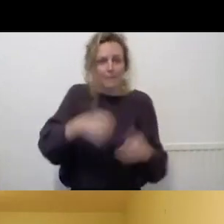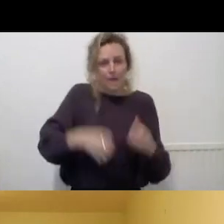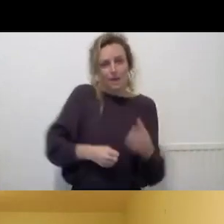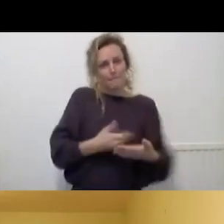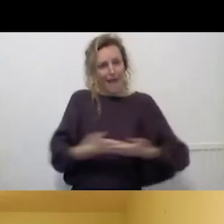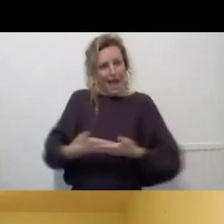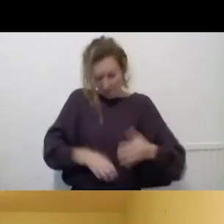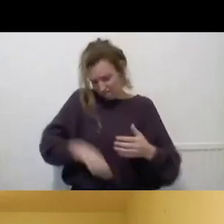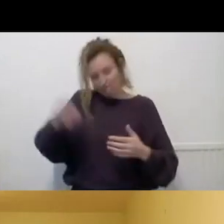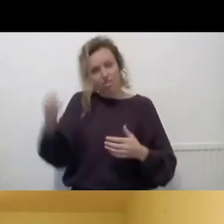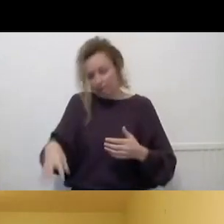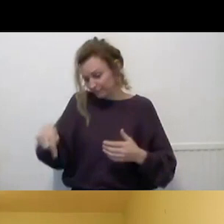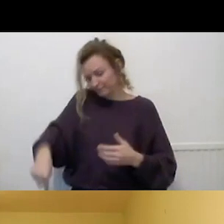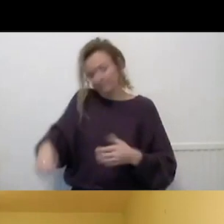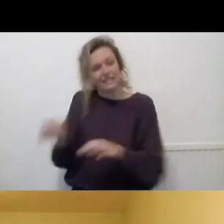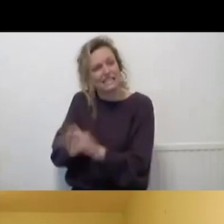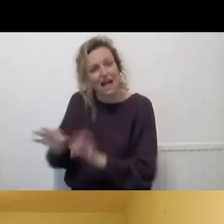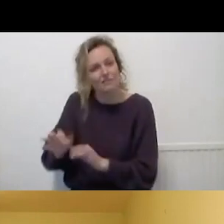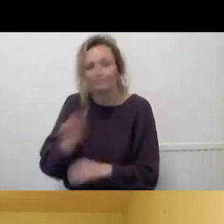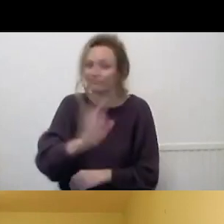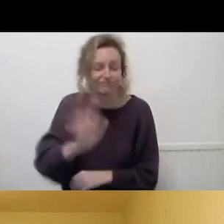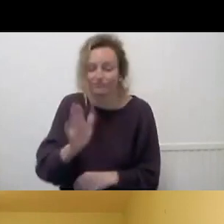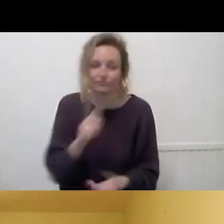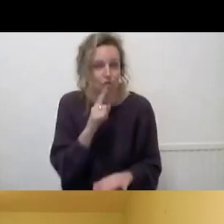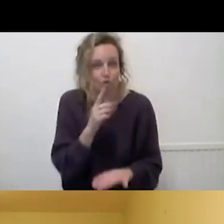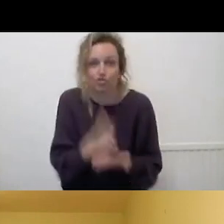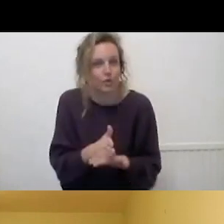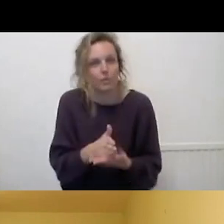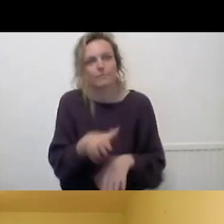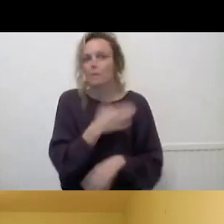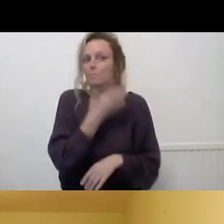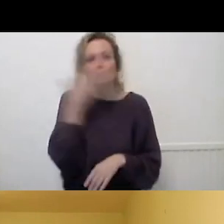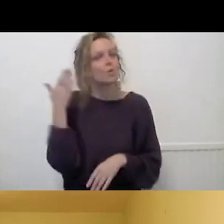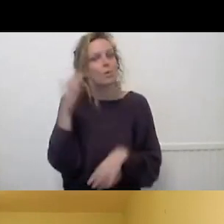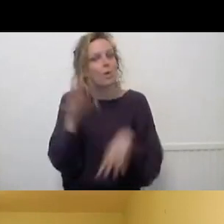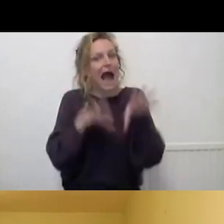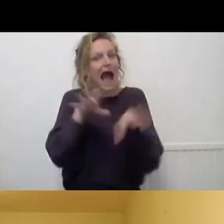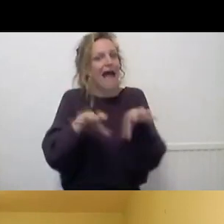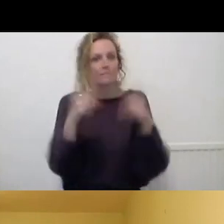And those allergic reactions are really related to very few ingredients that are